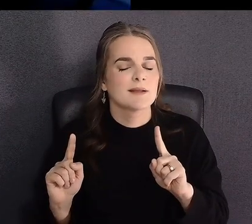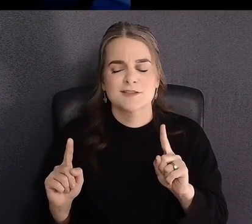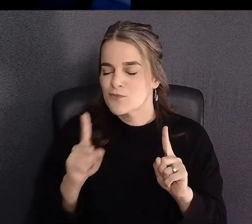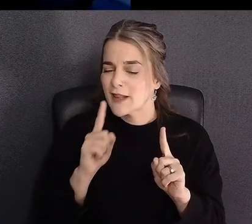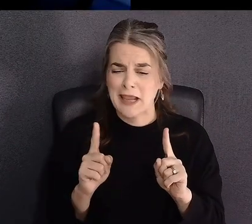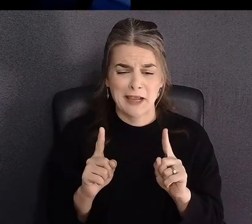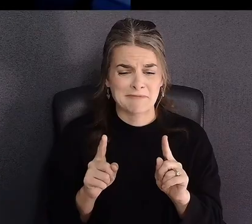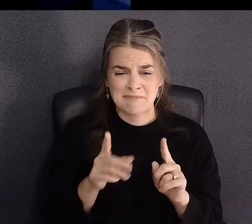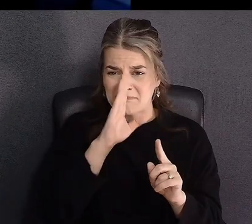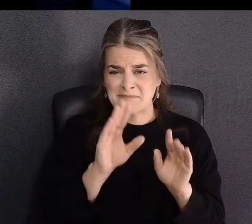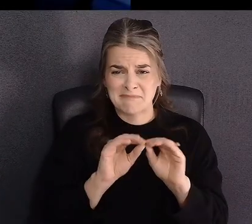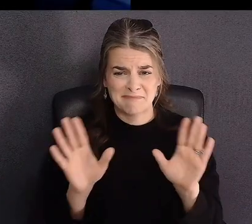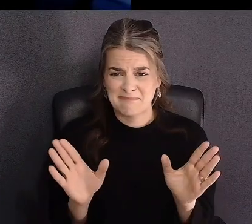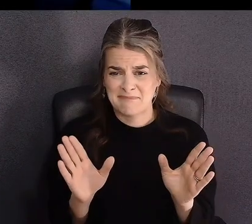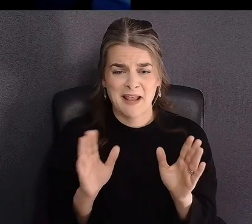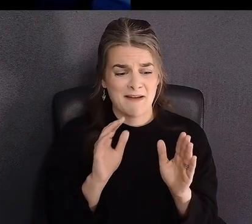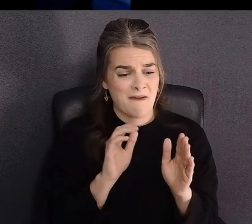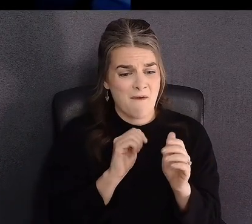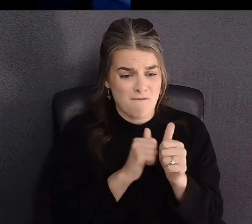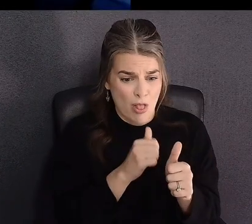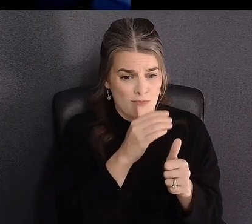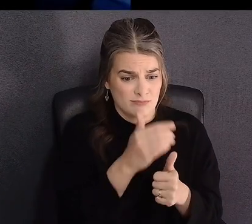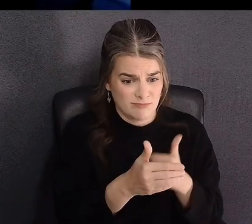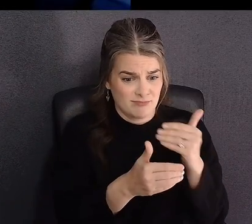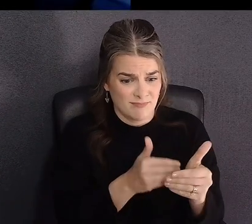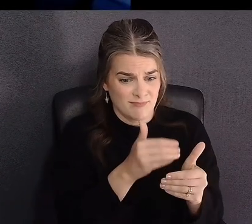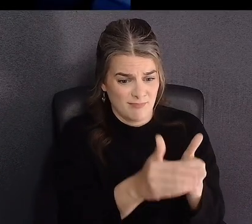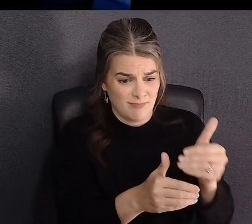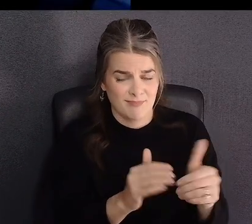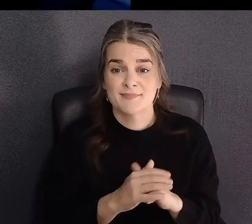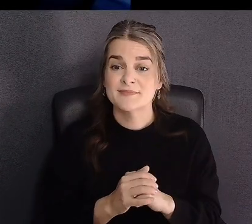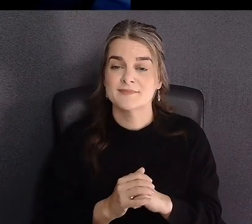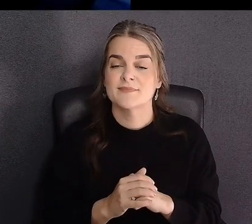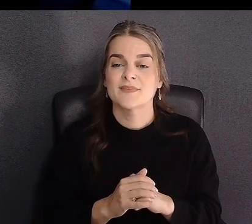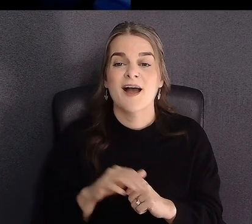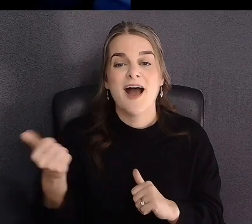And you can follow that step by step. Another one is tissue paper, things